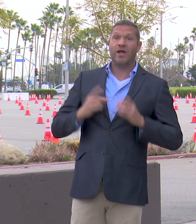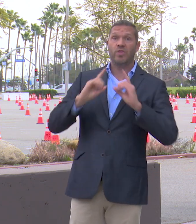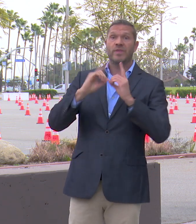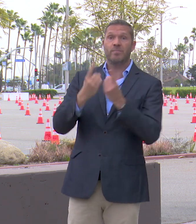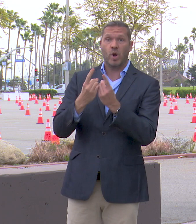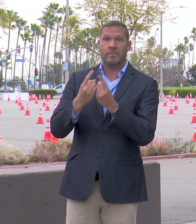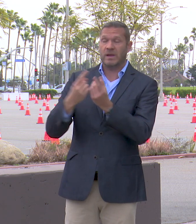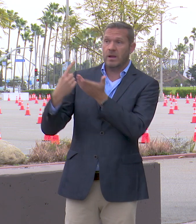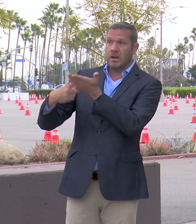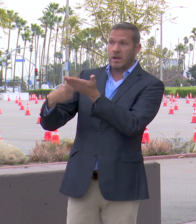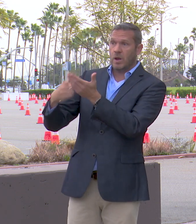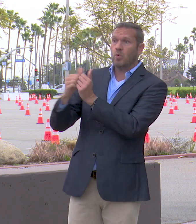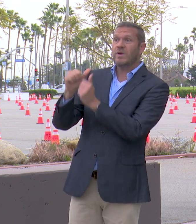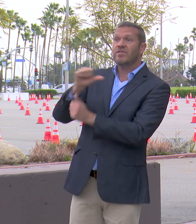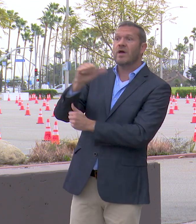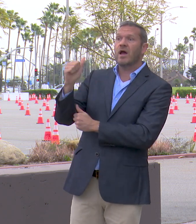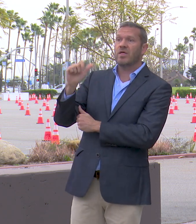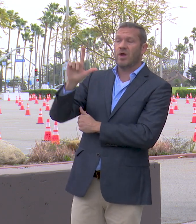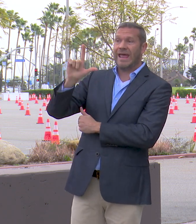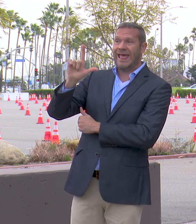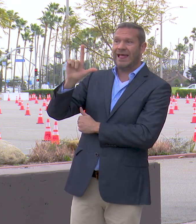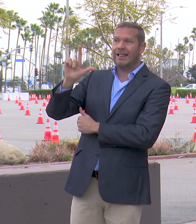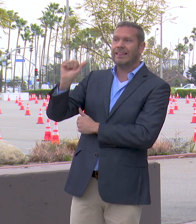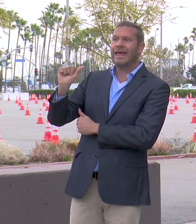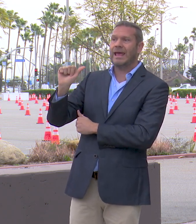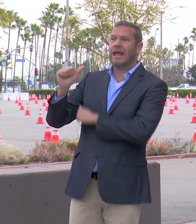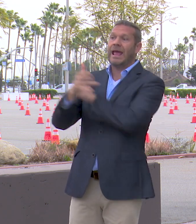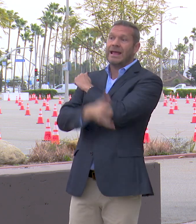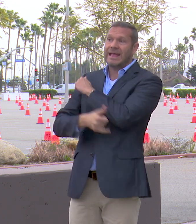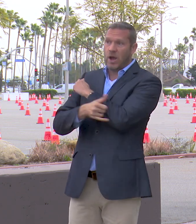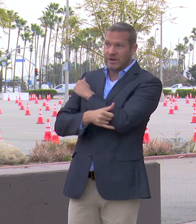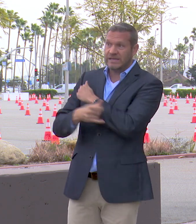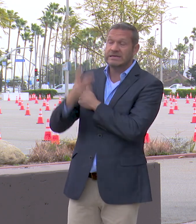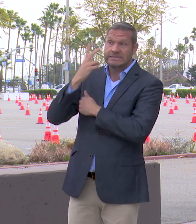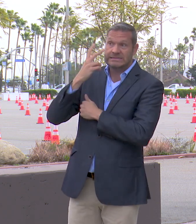in L.A County to see if we can do a partnership like we did for testing where for testing